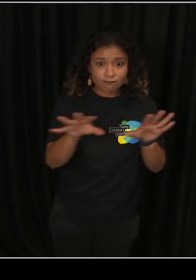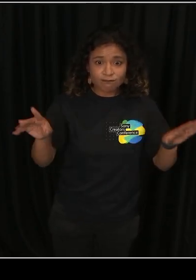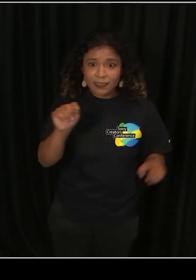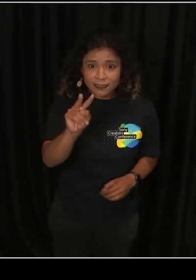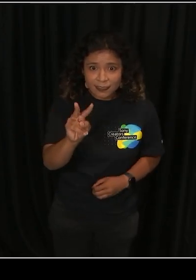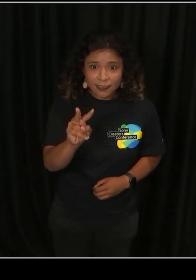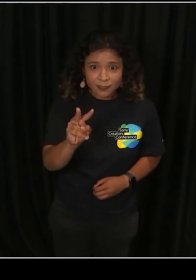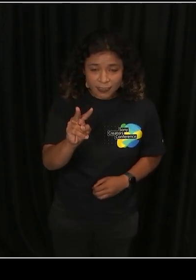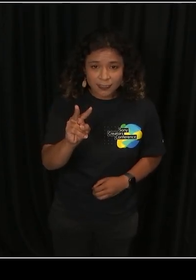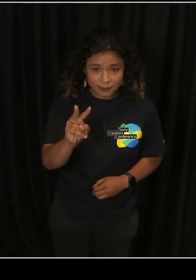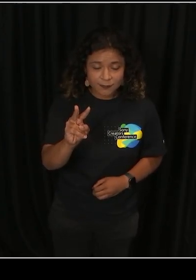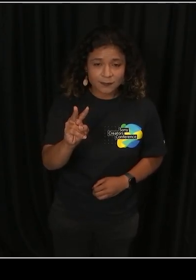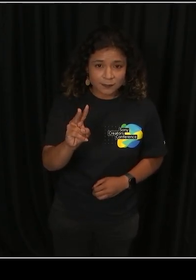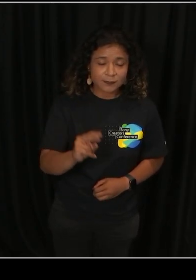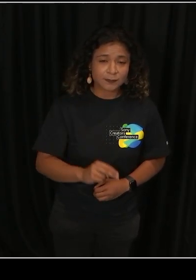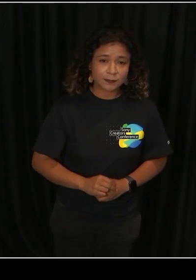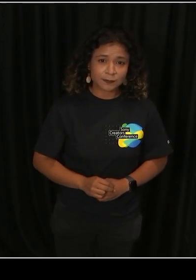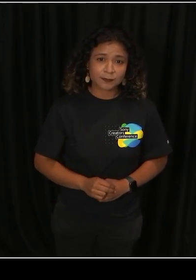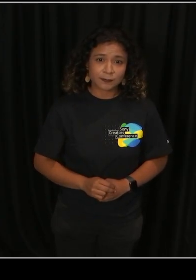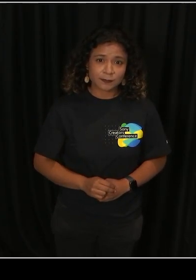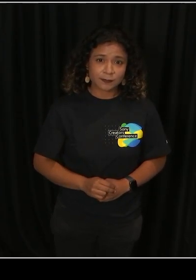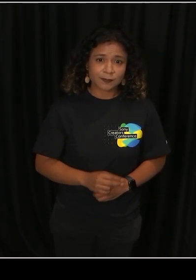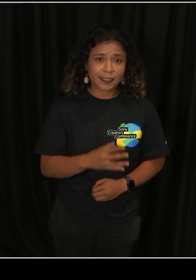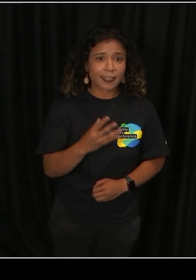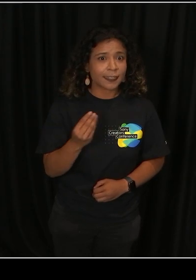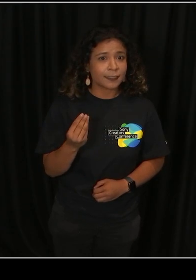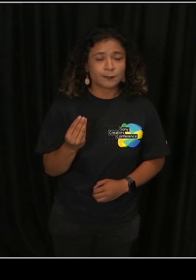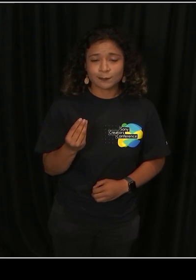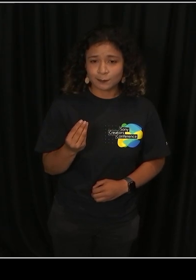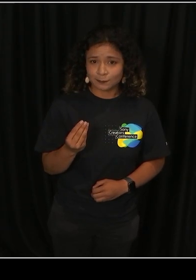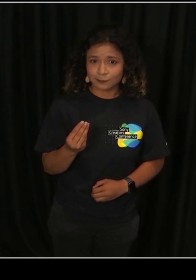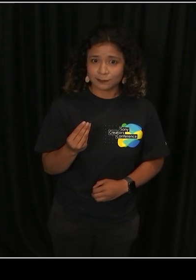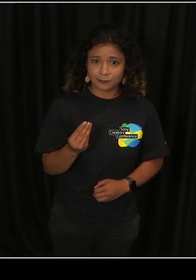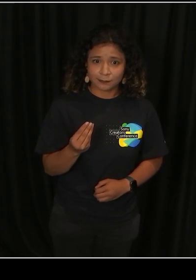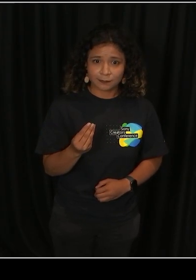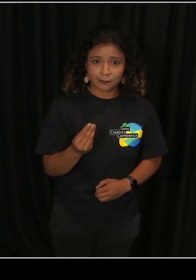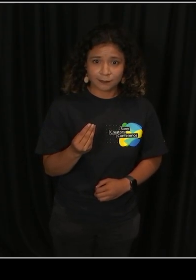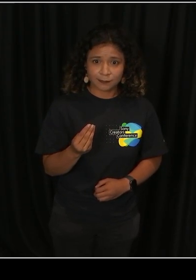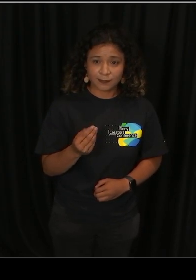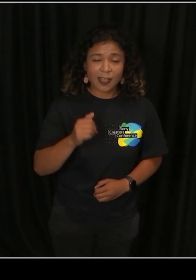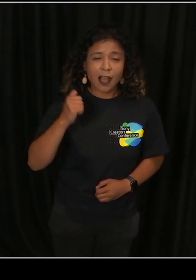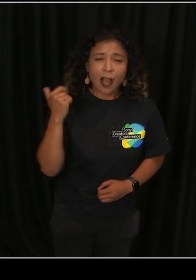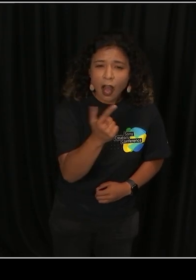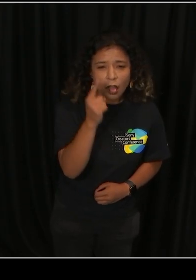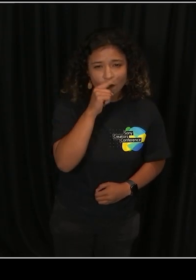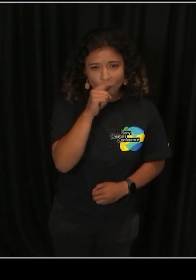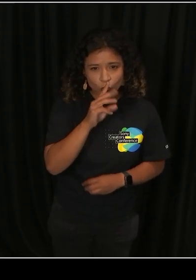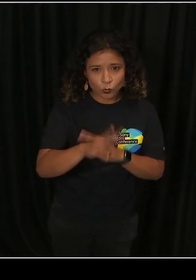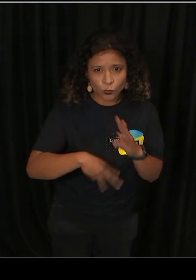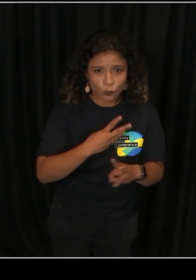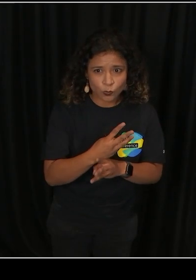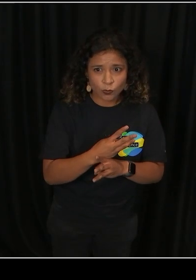an NHL game and it was all virtual. So from the beginning to end there was no actual cameras.